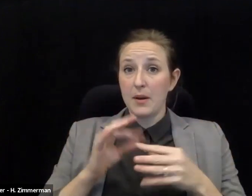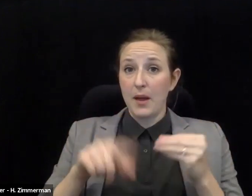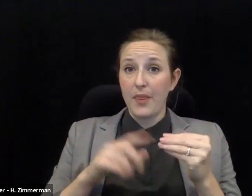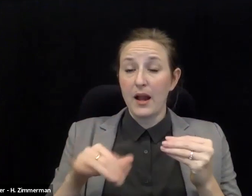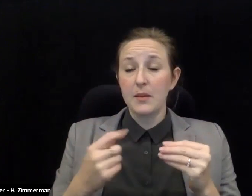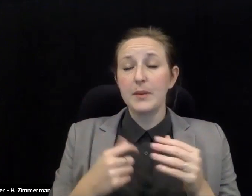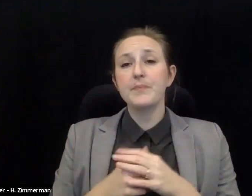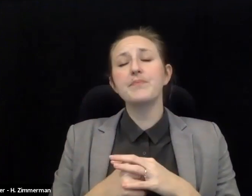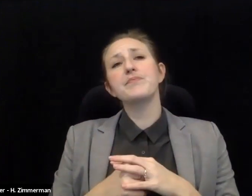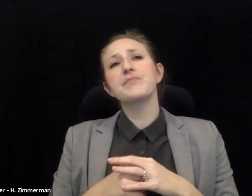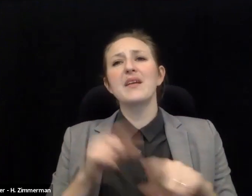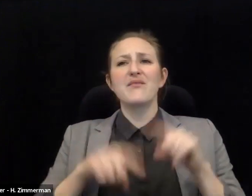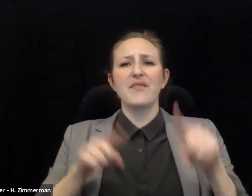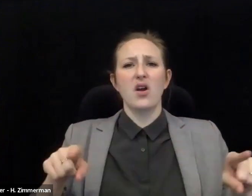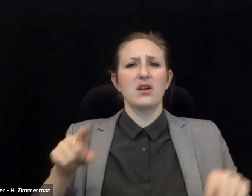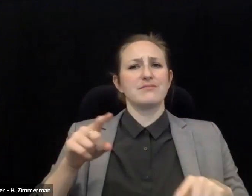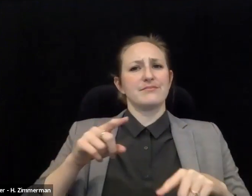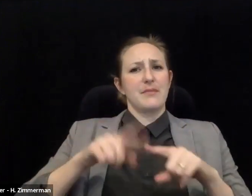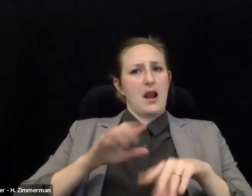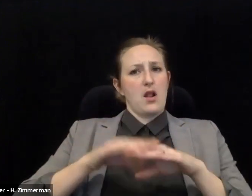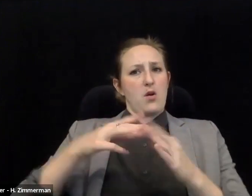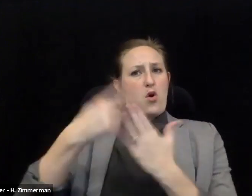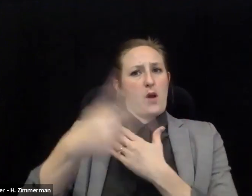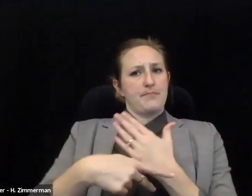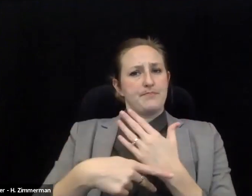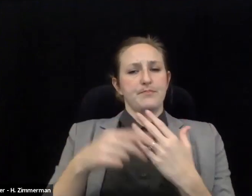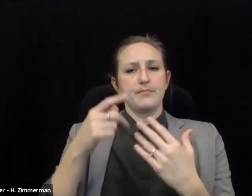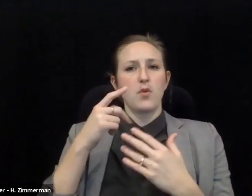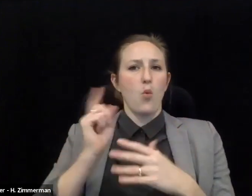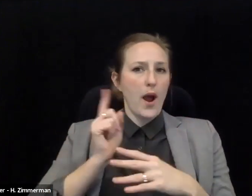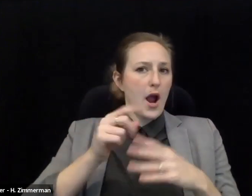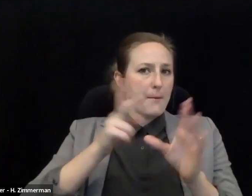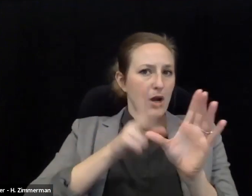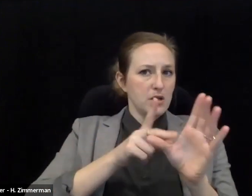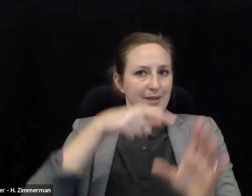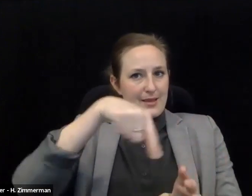at Iraq's depending on the program where the participants are located and and some